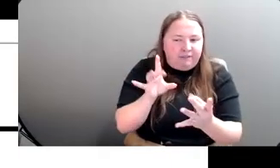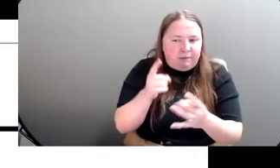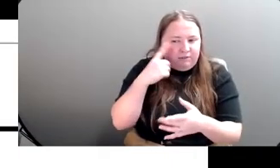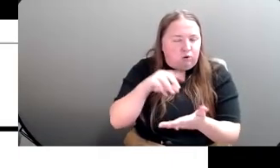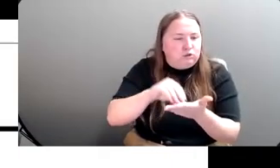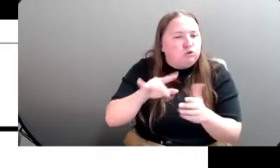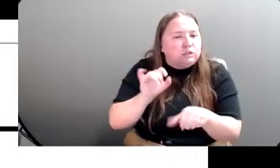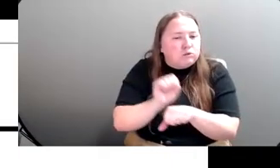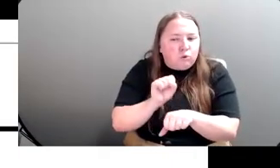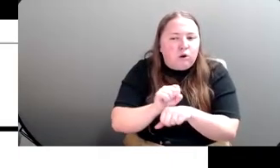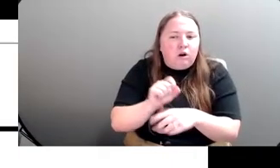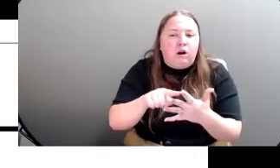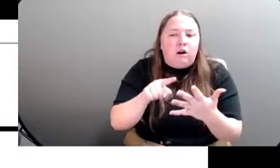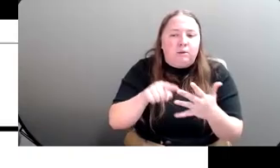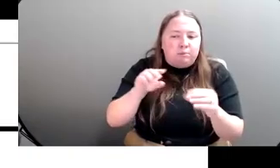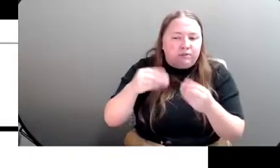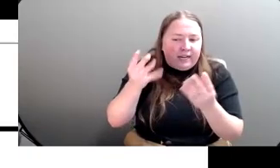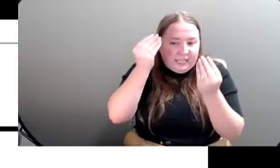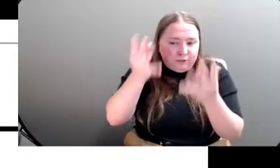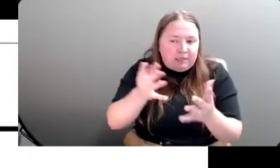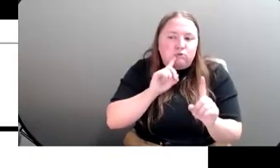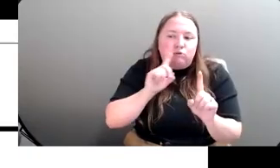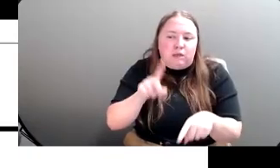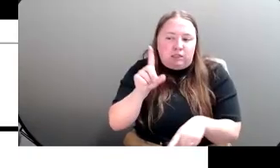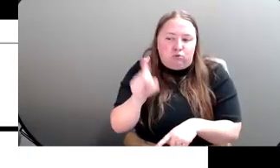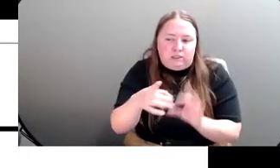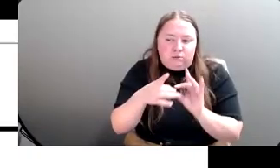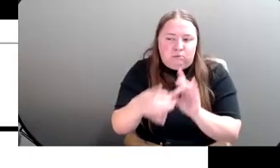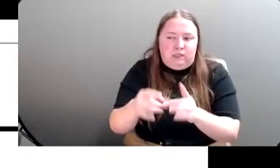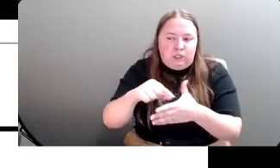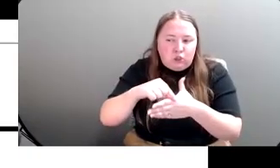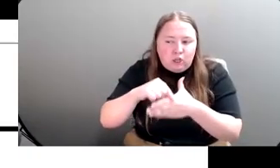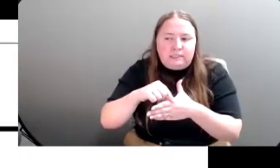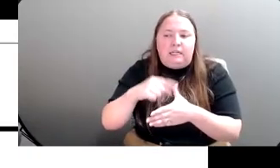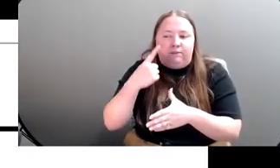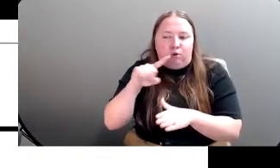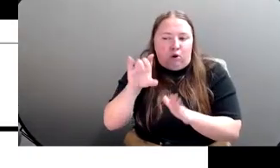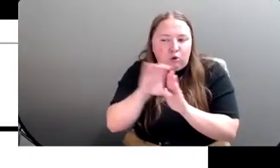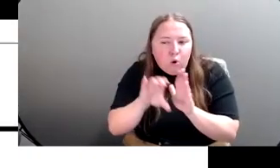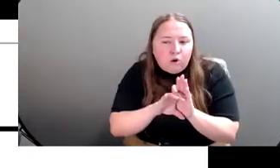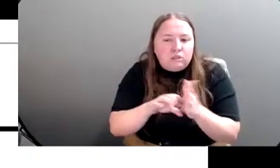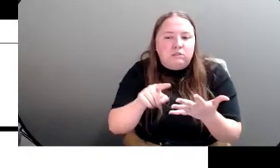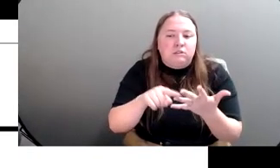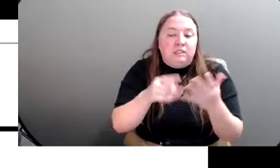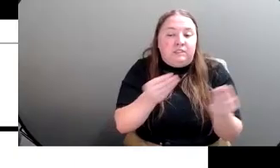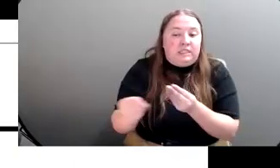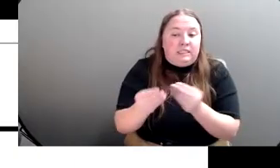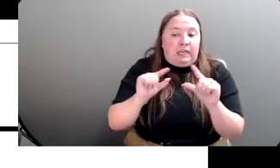providing information, or responding to questions about the content. or course. Facilitating a group discussion